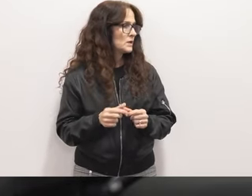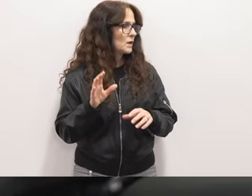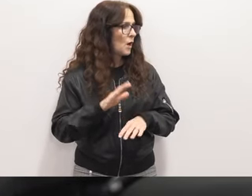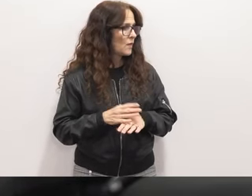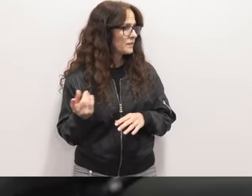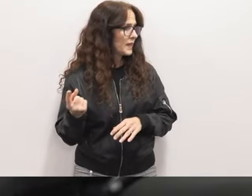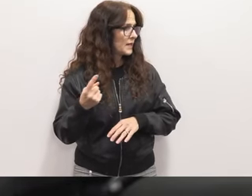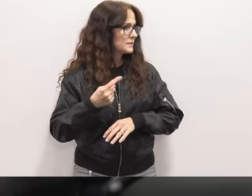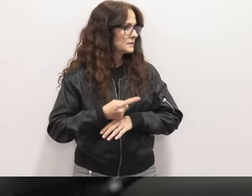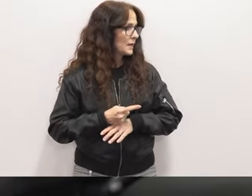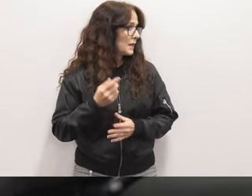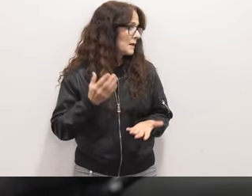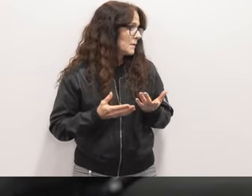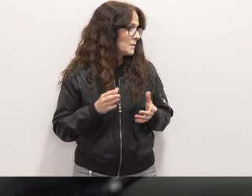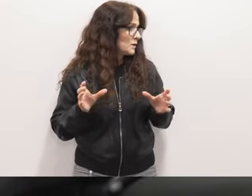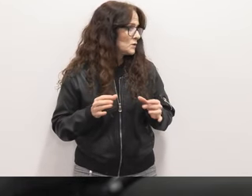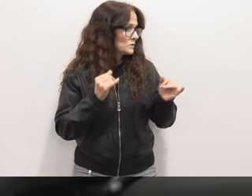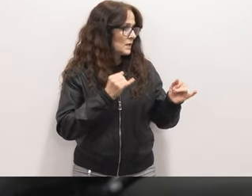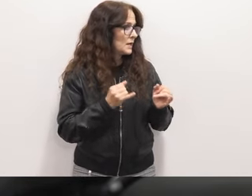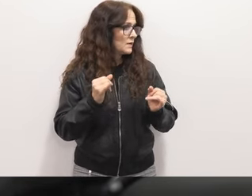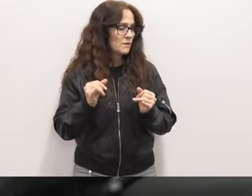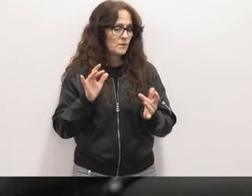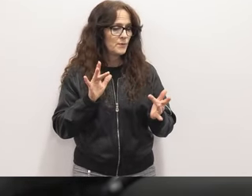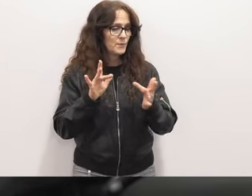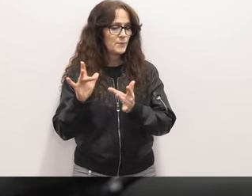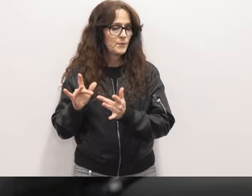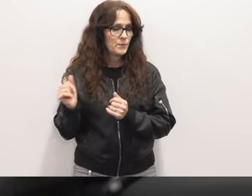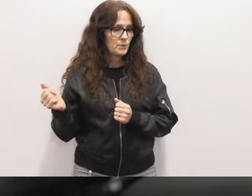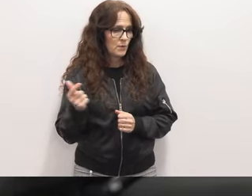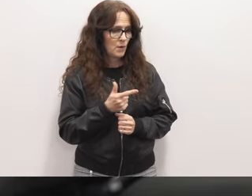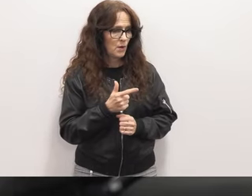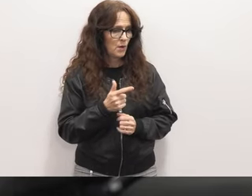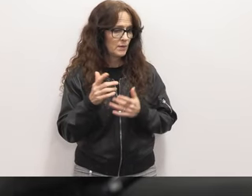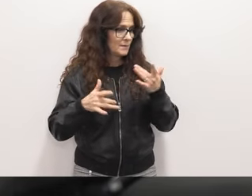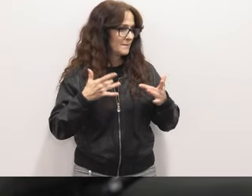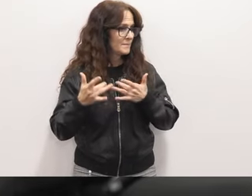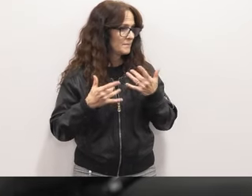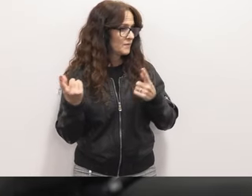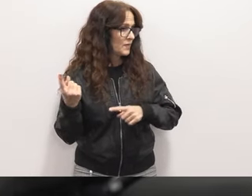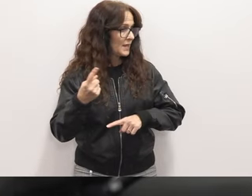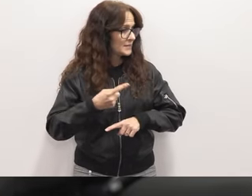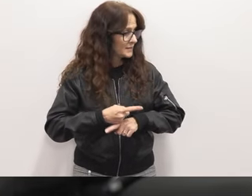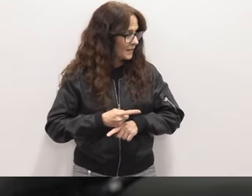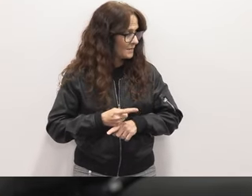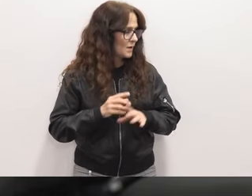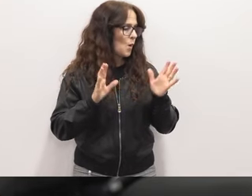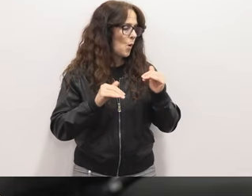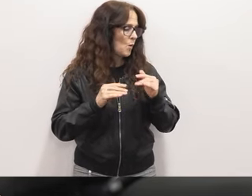He may want to do some individual outreach to you all in anticipation of that day. But let's hope that he is available to Zoom in